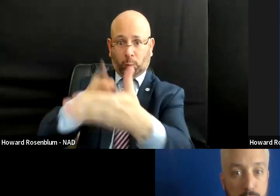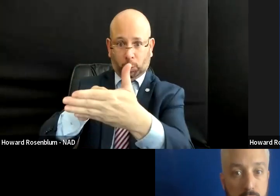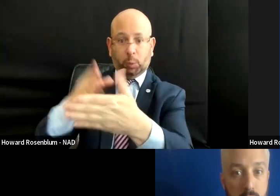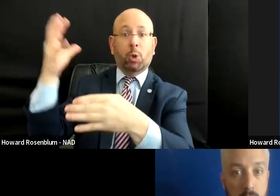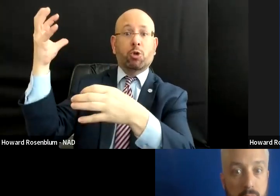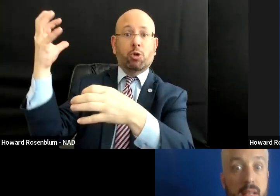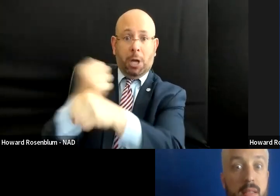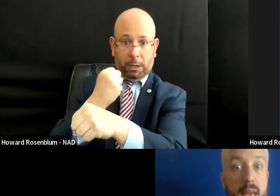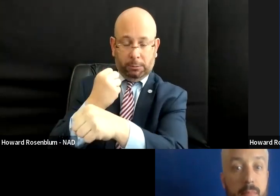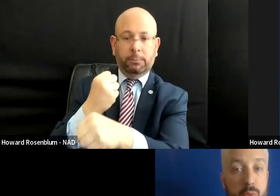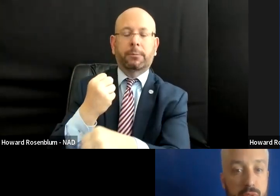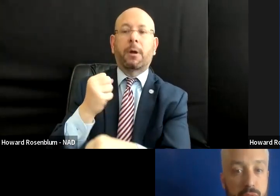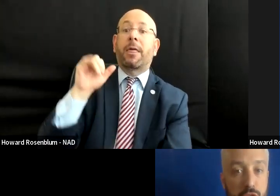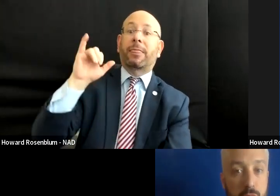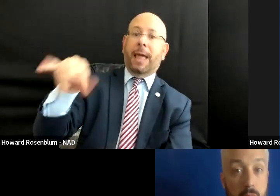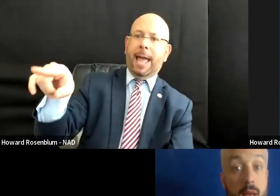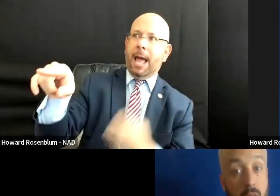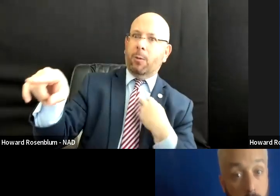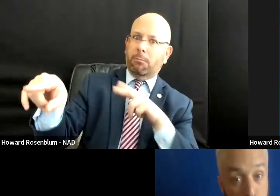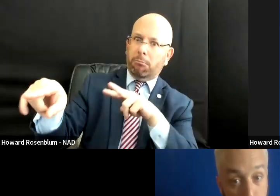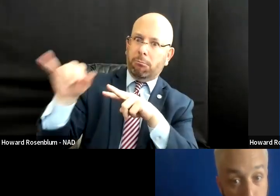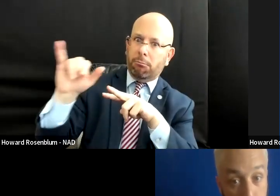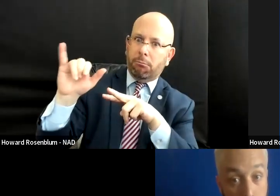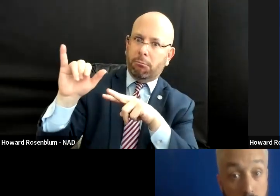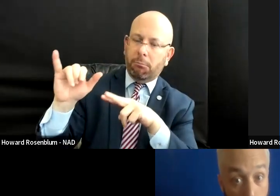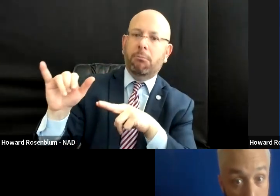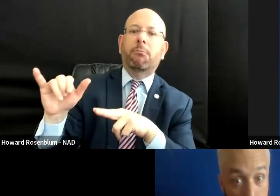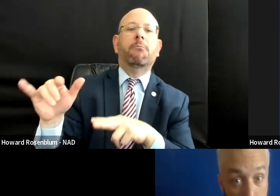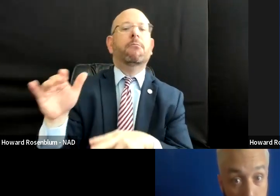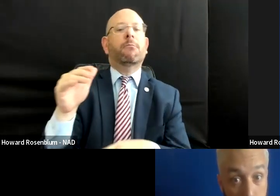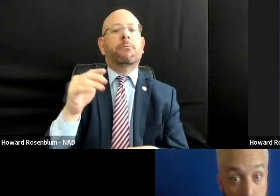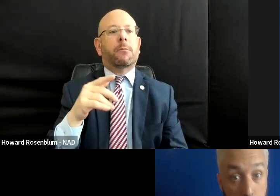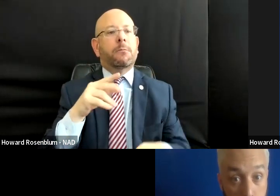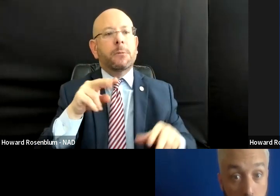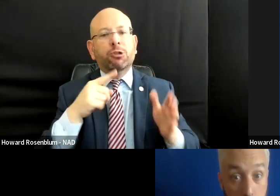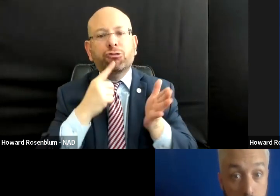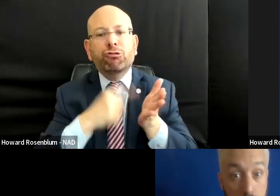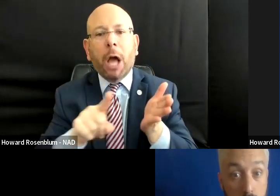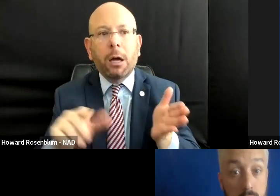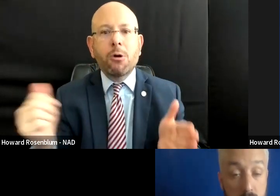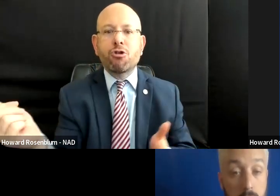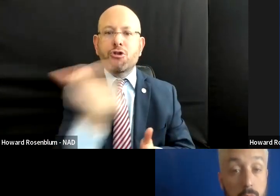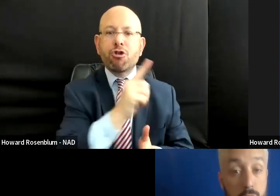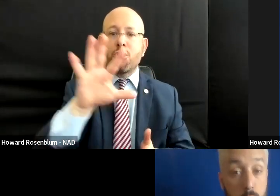because he refused to provide ASL interpreters in his press briefings, only